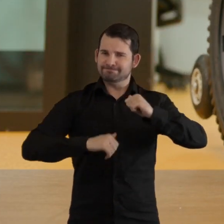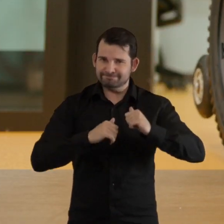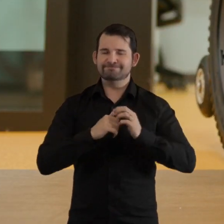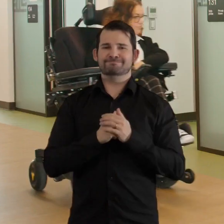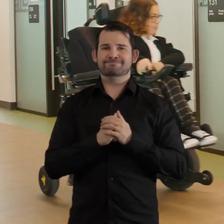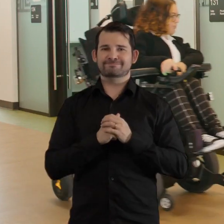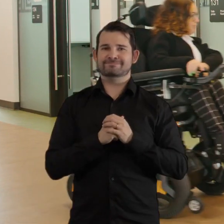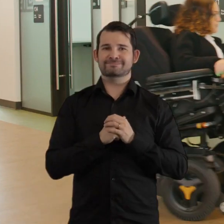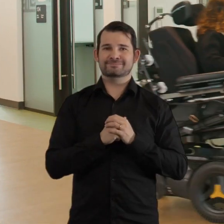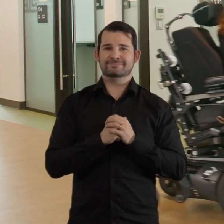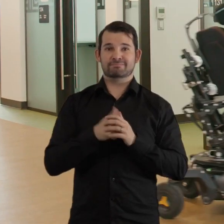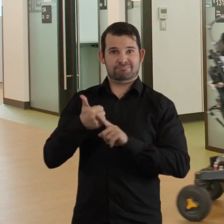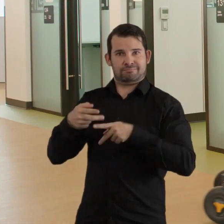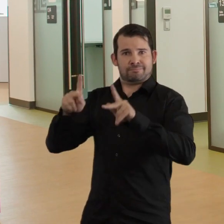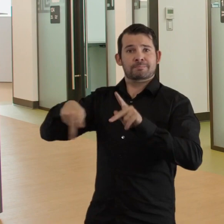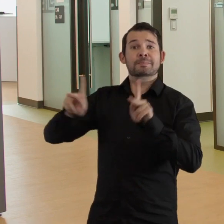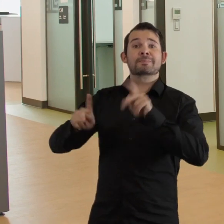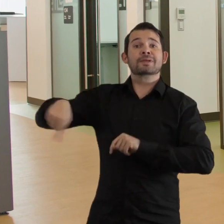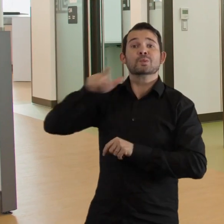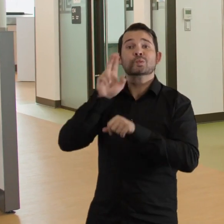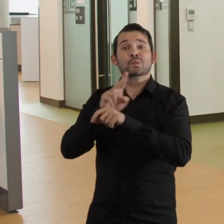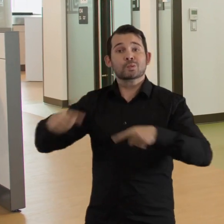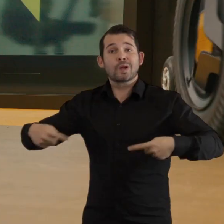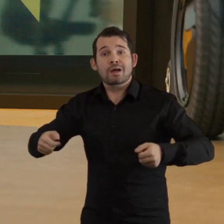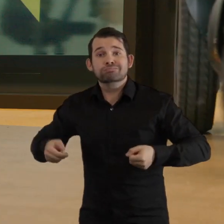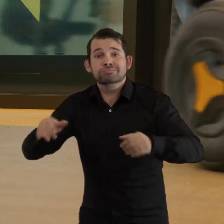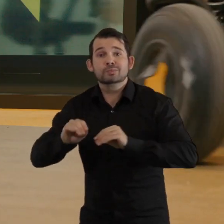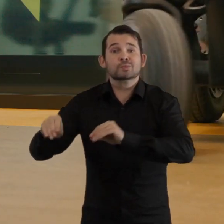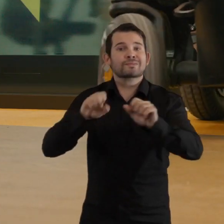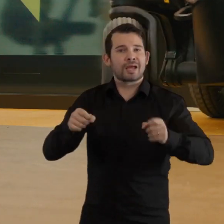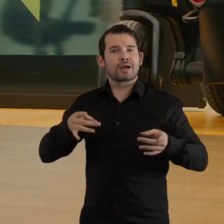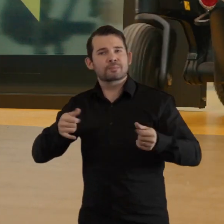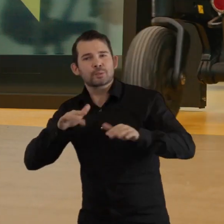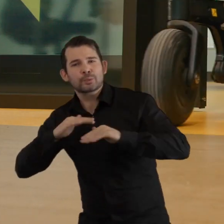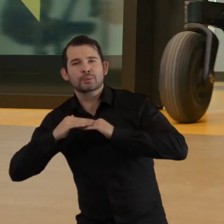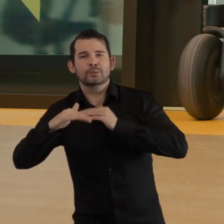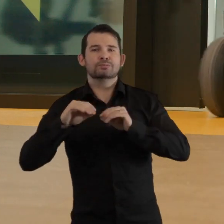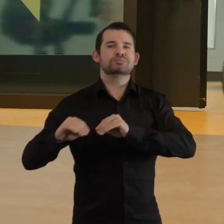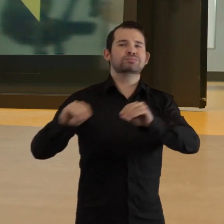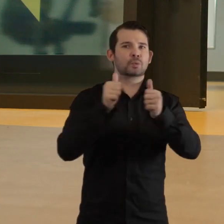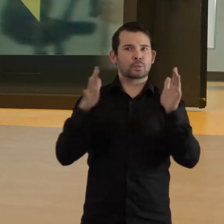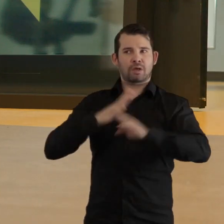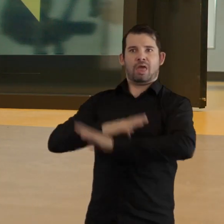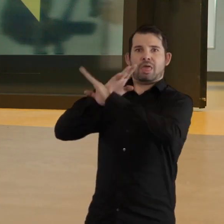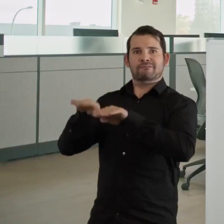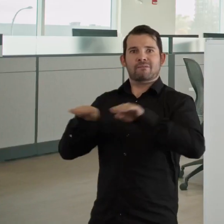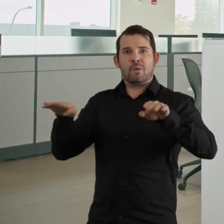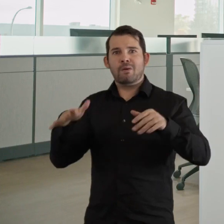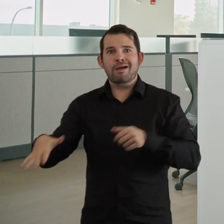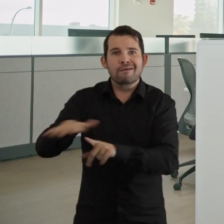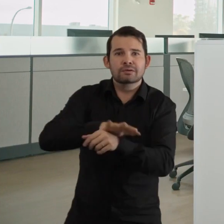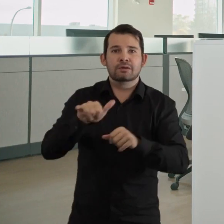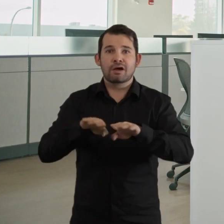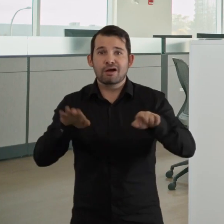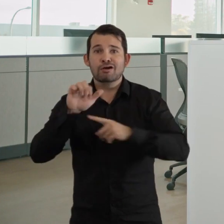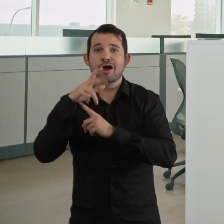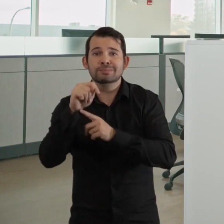This allows people using wheeled mobility devices to roll smoothly without the hazards posed by floor coverings like carpets and uneven flooring.